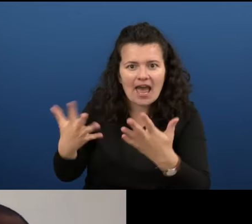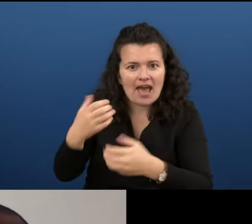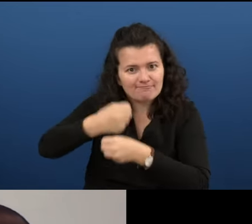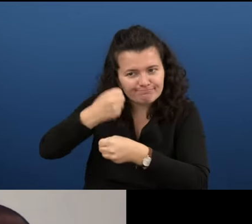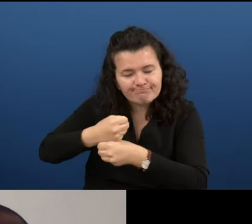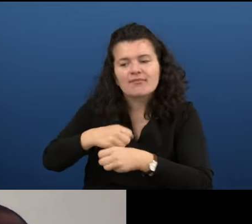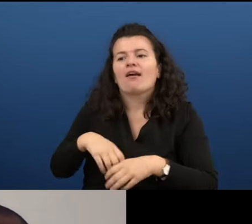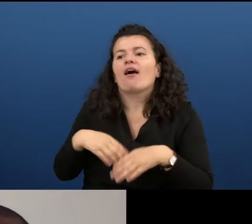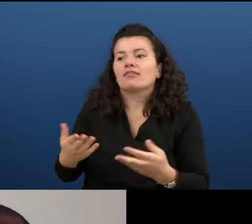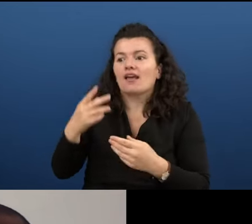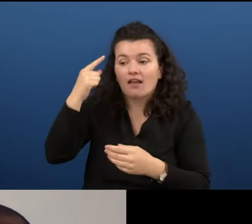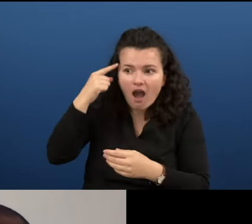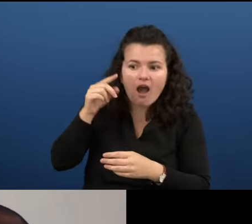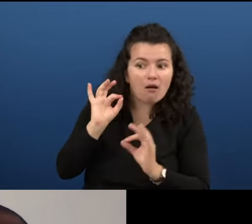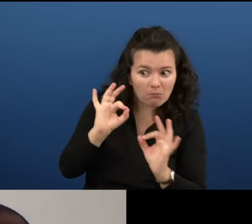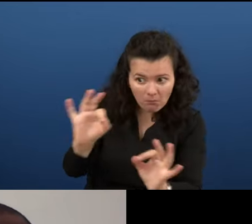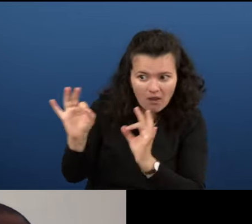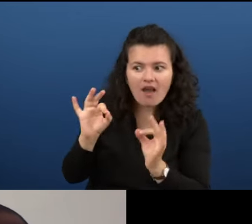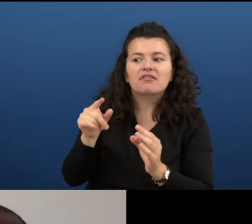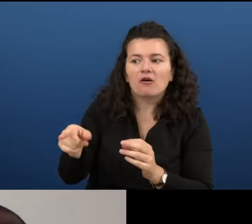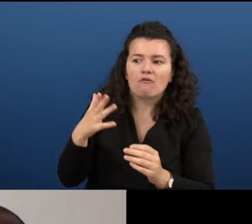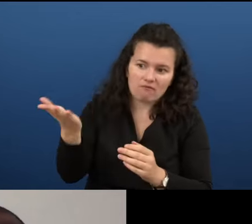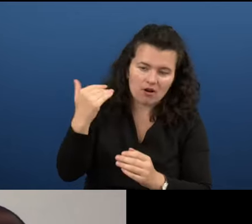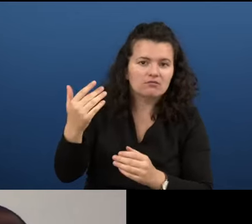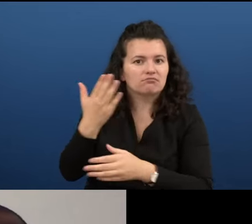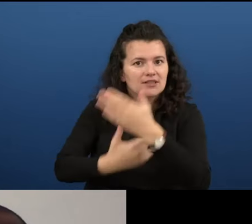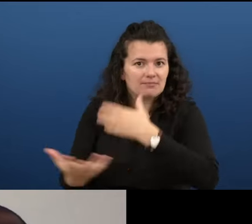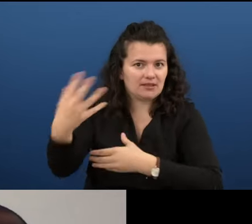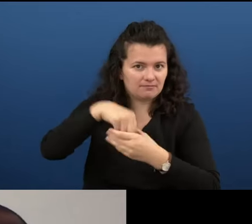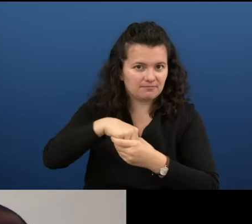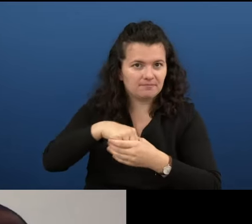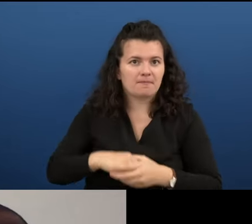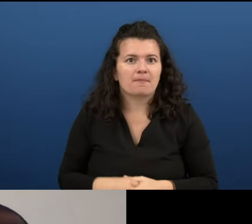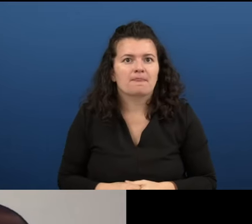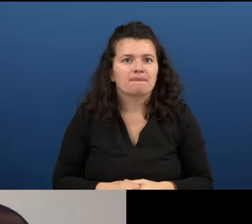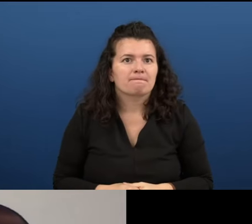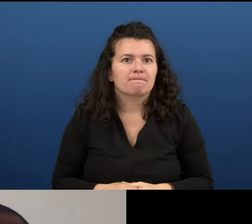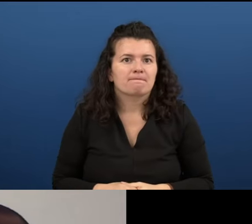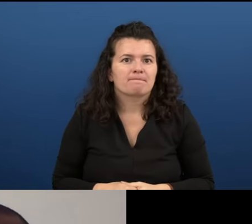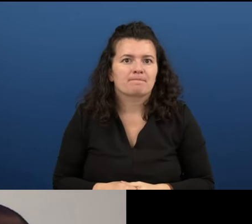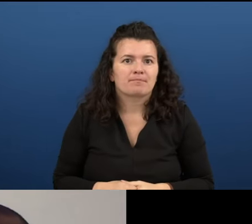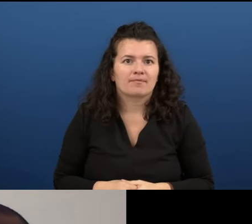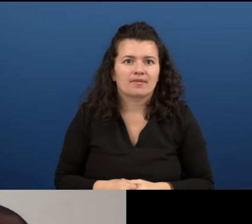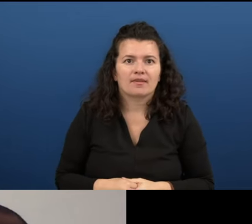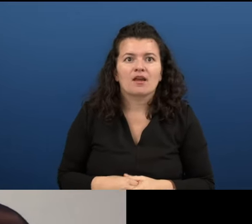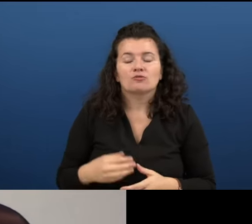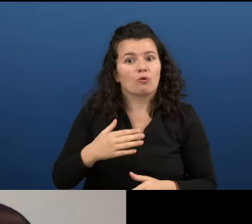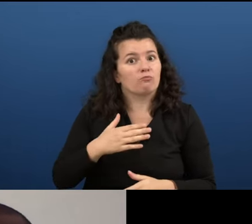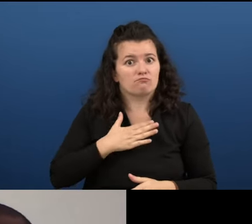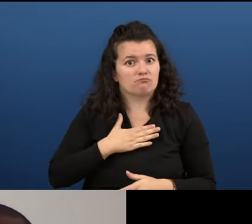with Monica ocho, and our own company Cassandra are very very committed to this. So, after